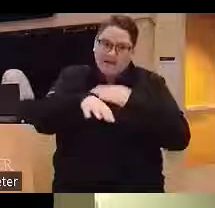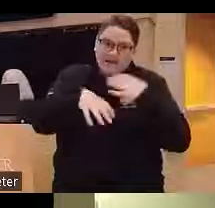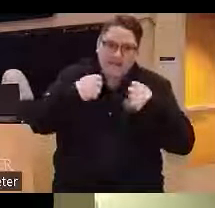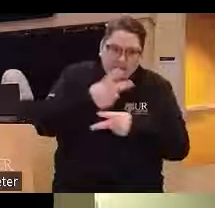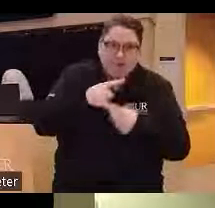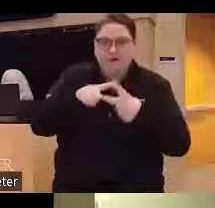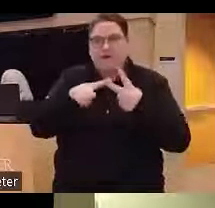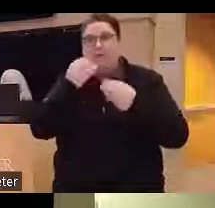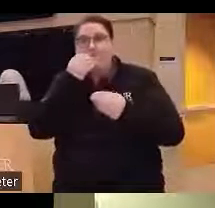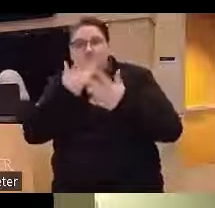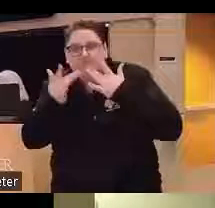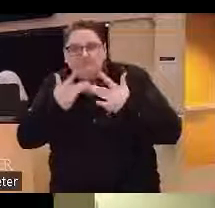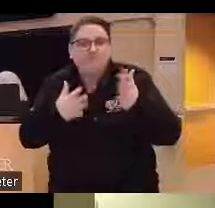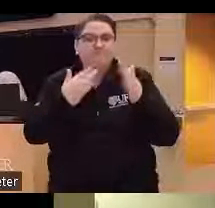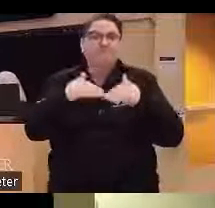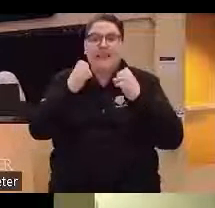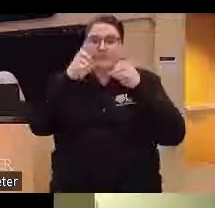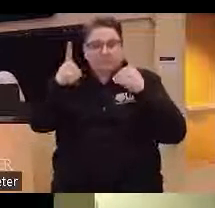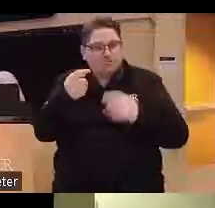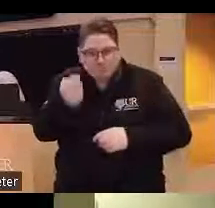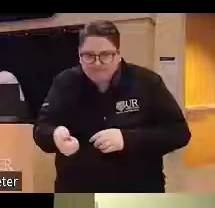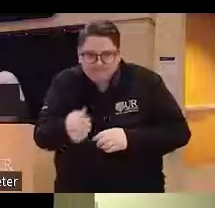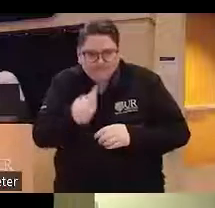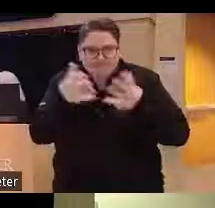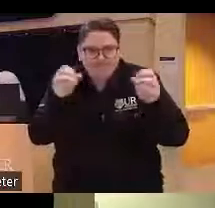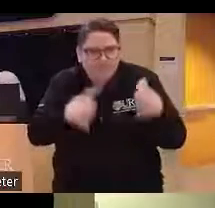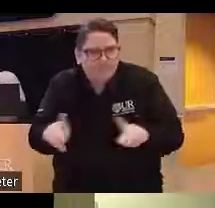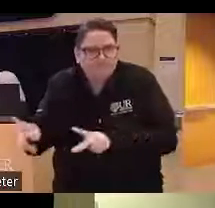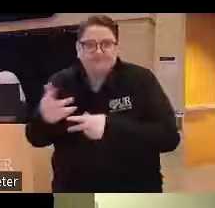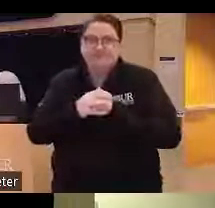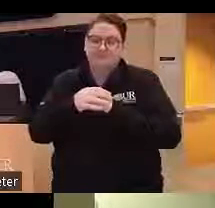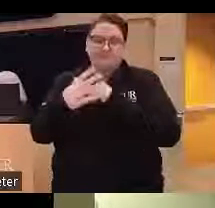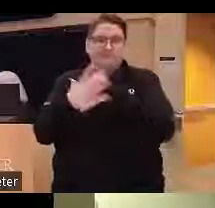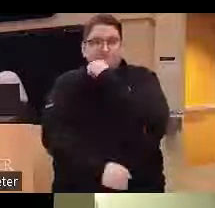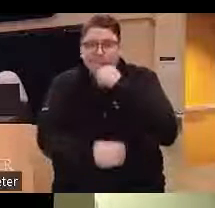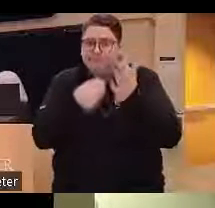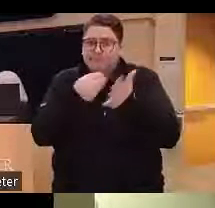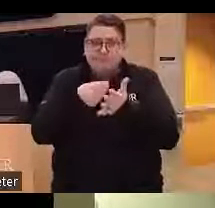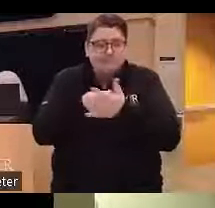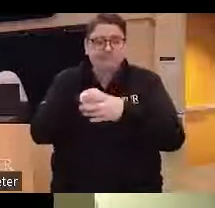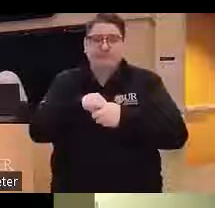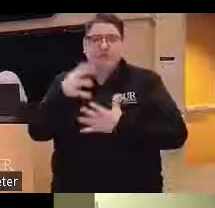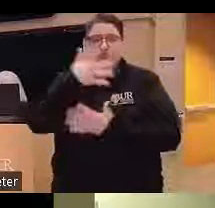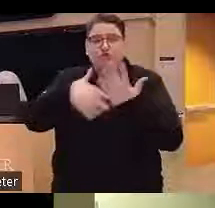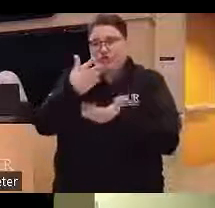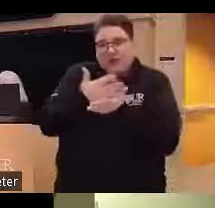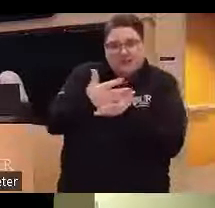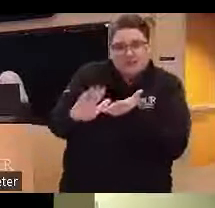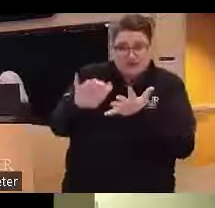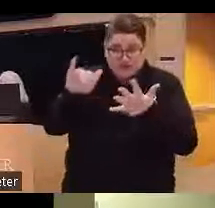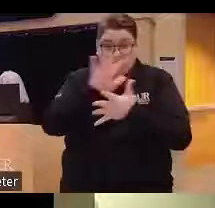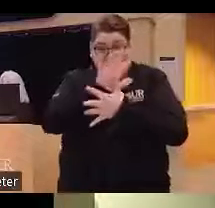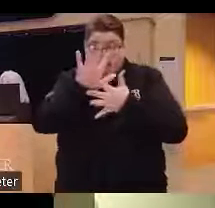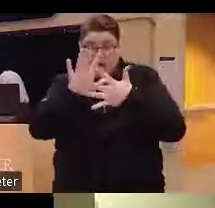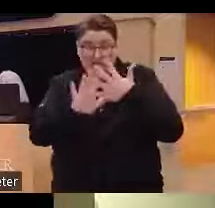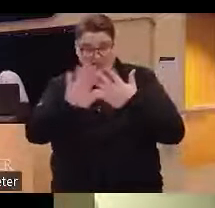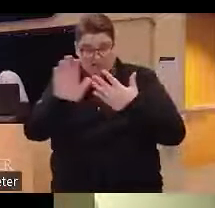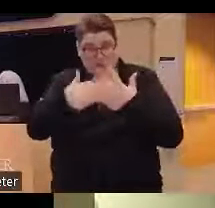security low education um impoverished background social exclusion these all are the risk factors